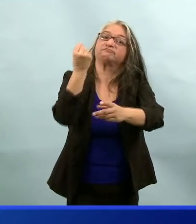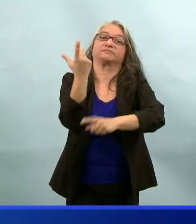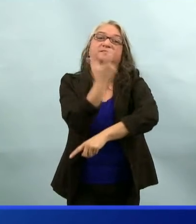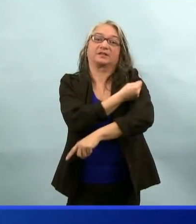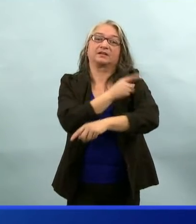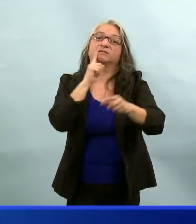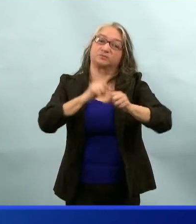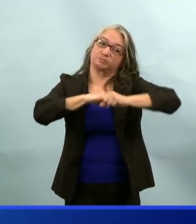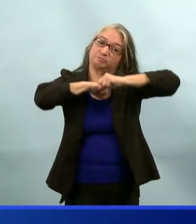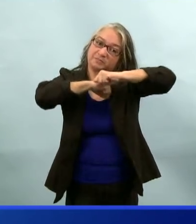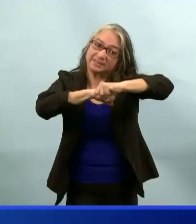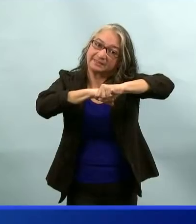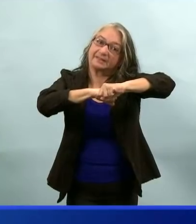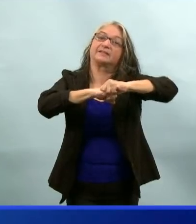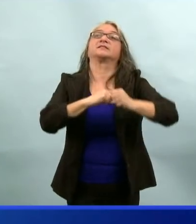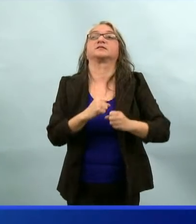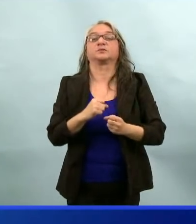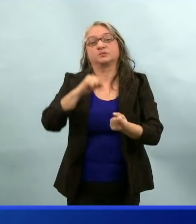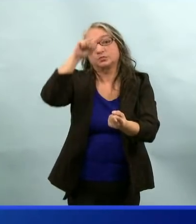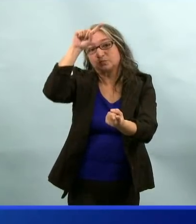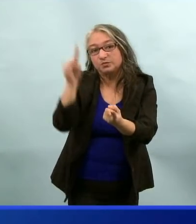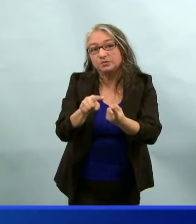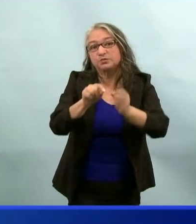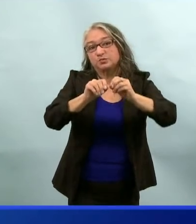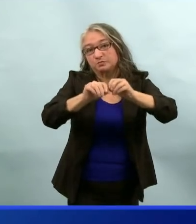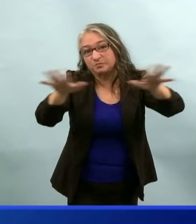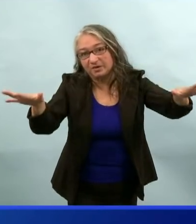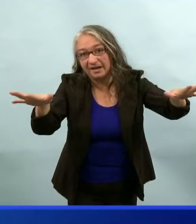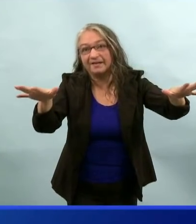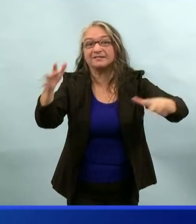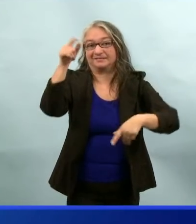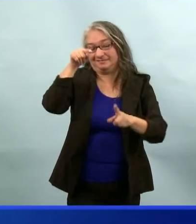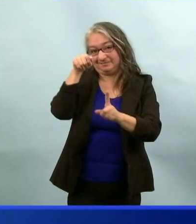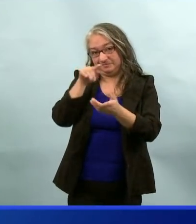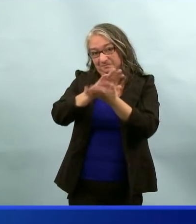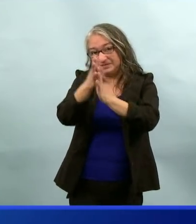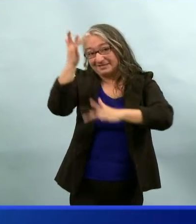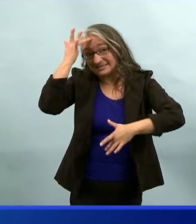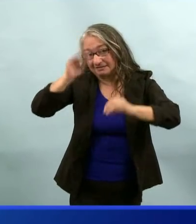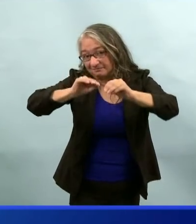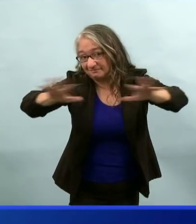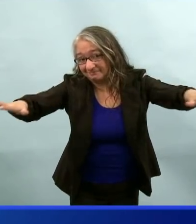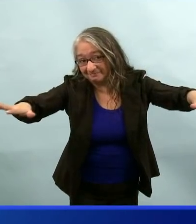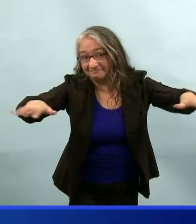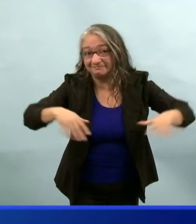needing to come into hospital and having serious illness please do it for yourself